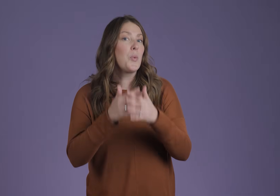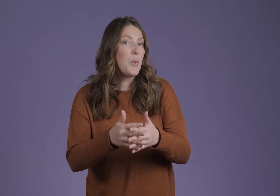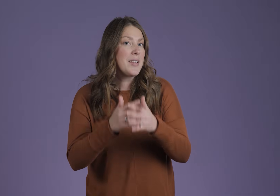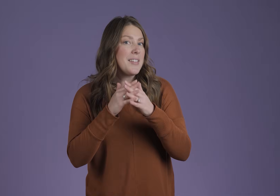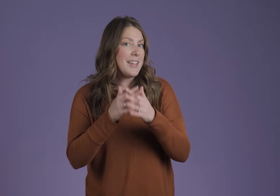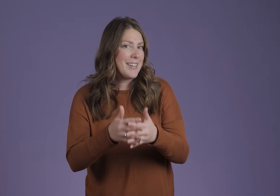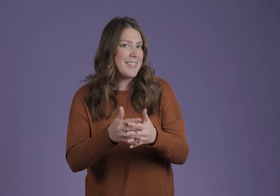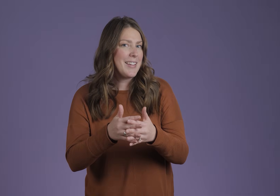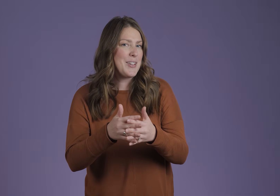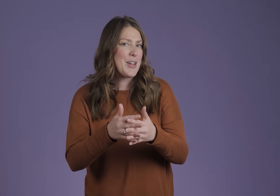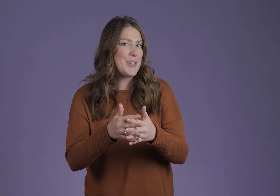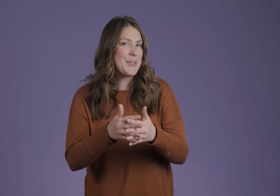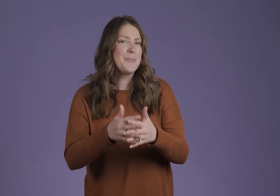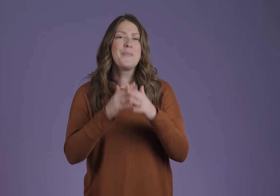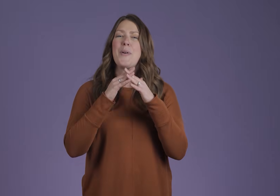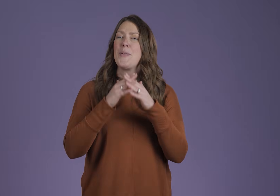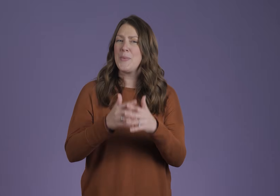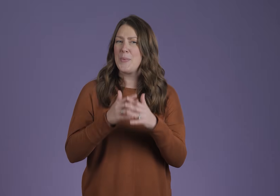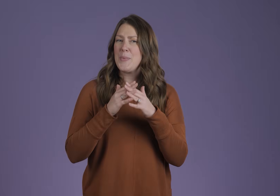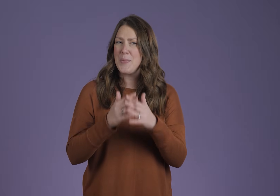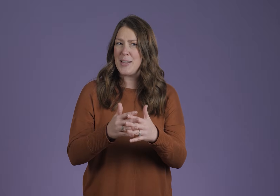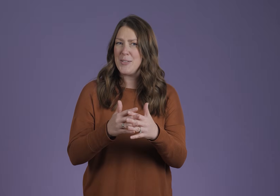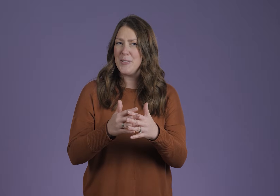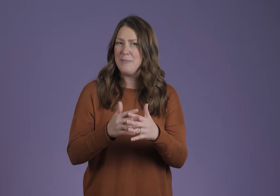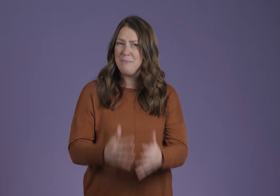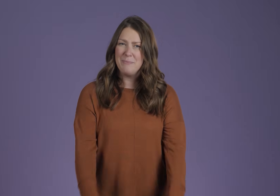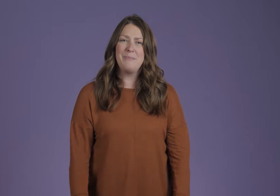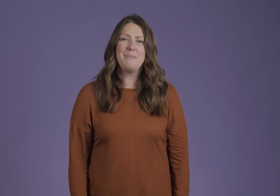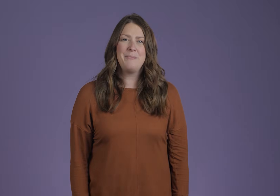wrestling each other. Wrestle.